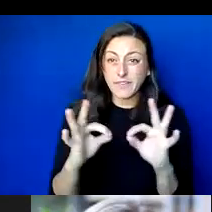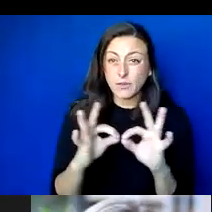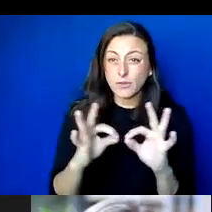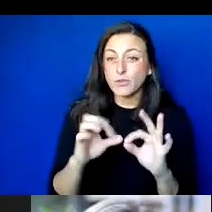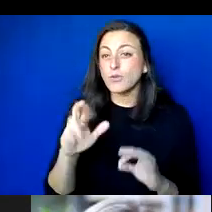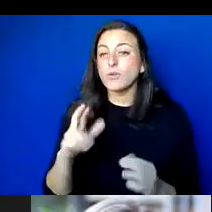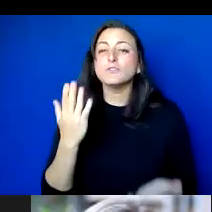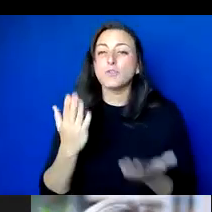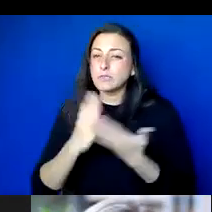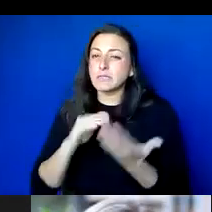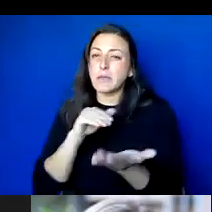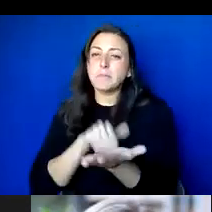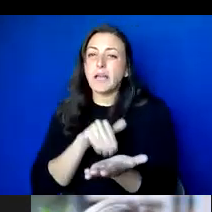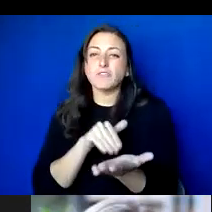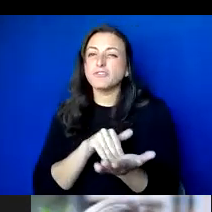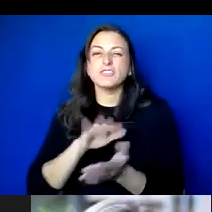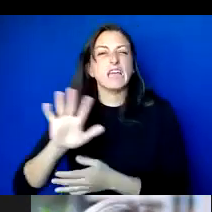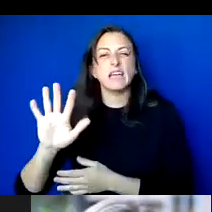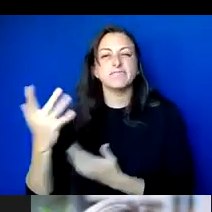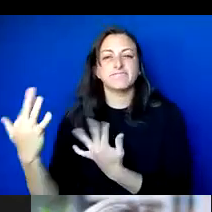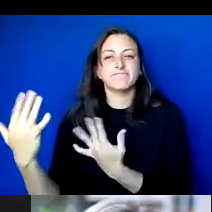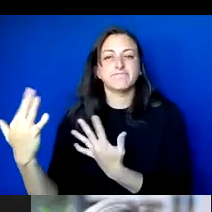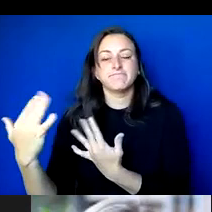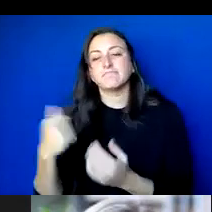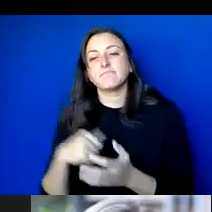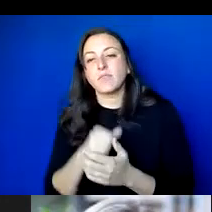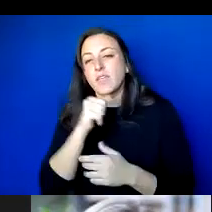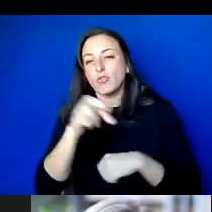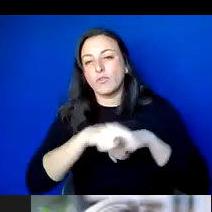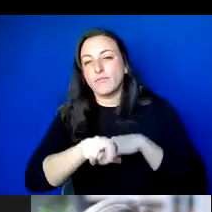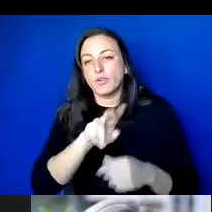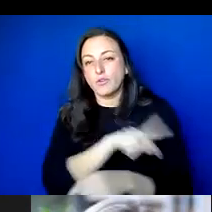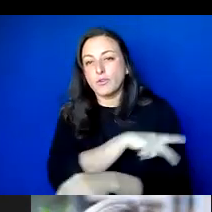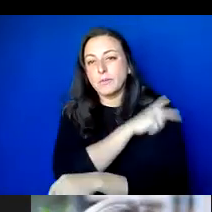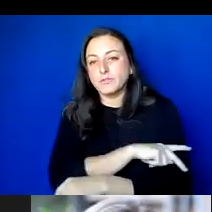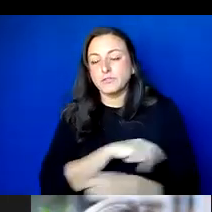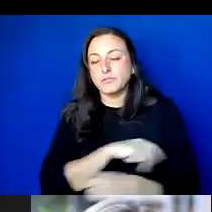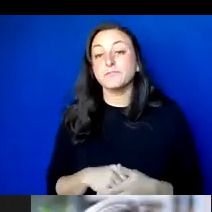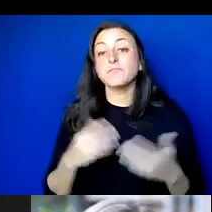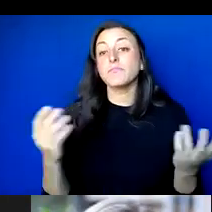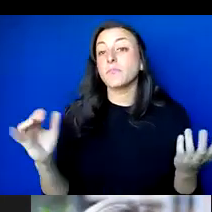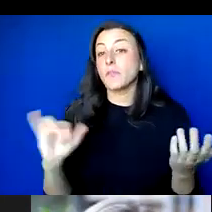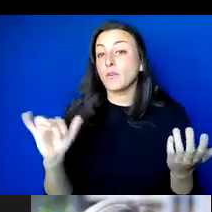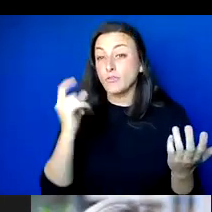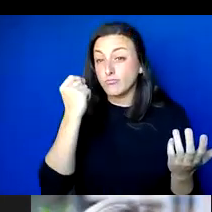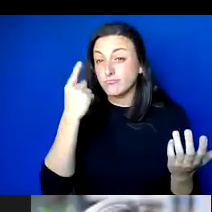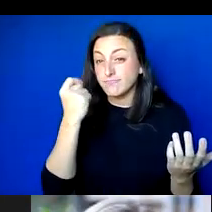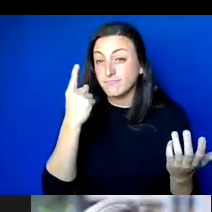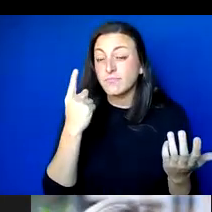their patients in for these therapies. I think it's important that any resident in Colorado